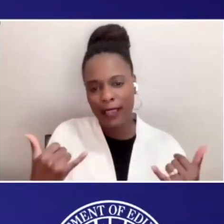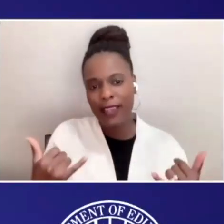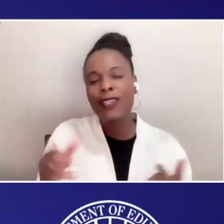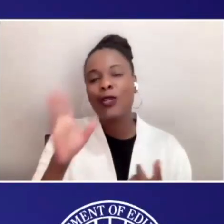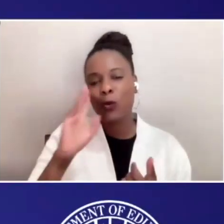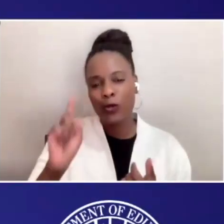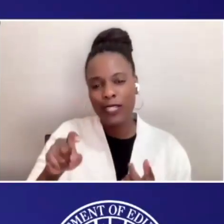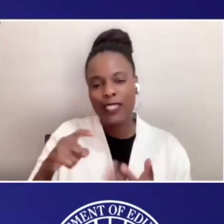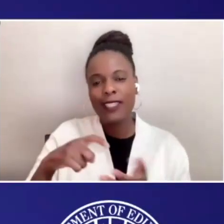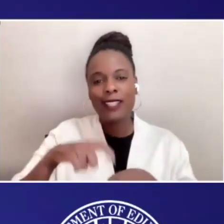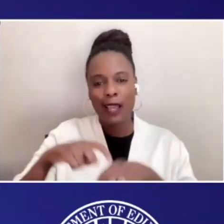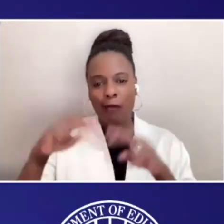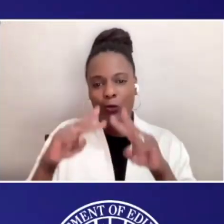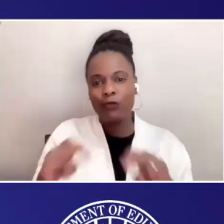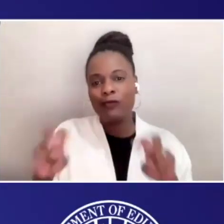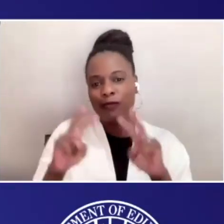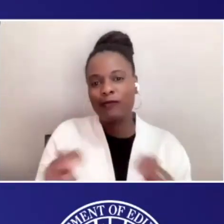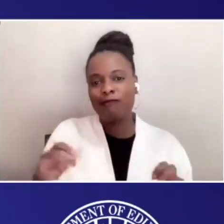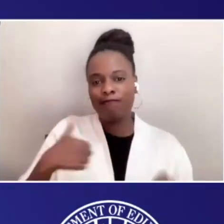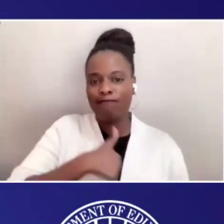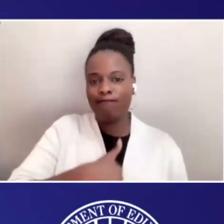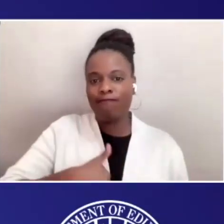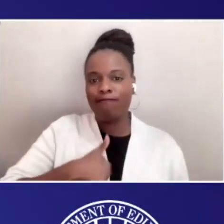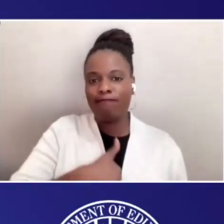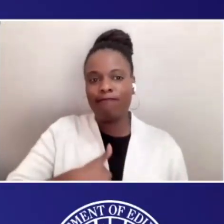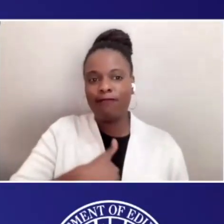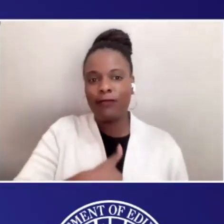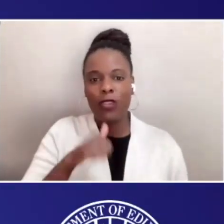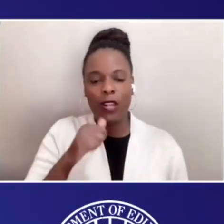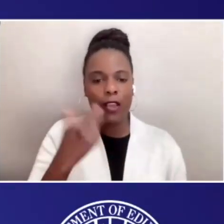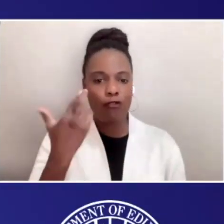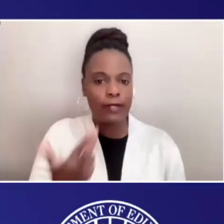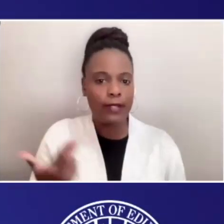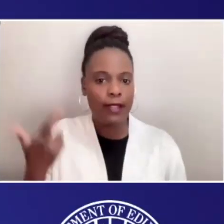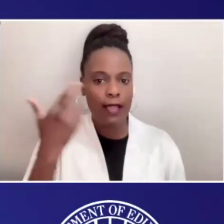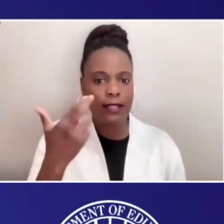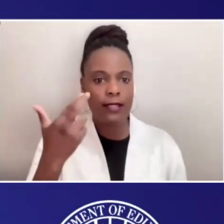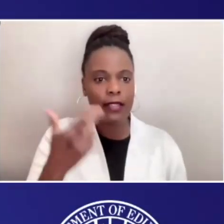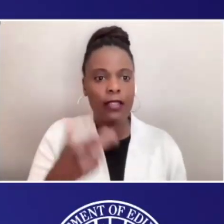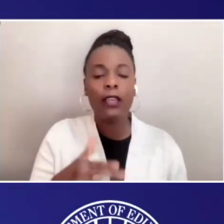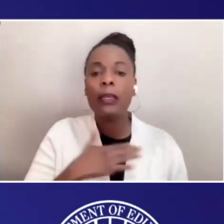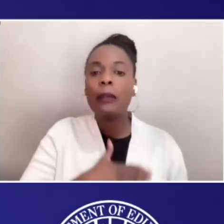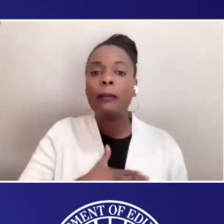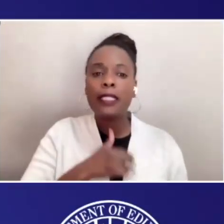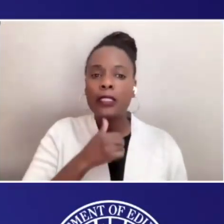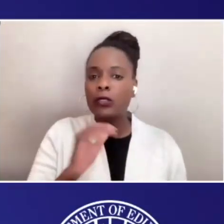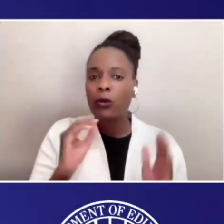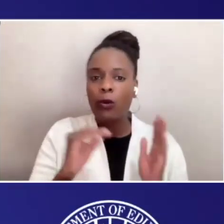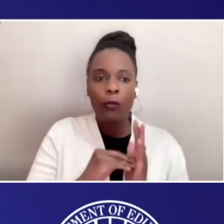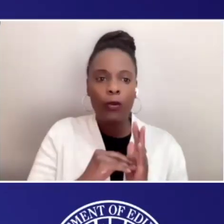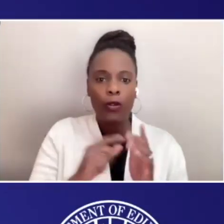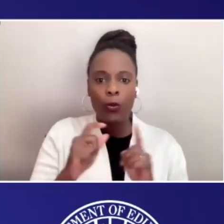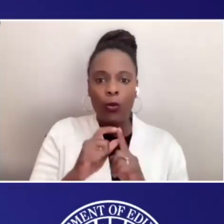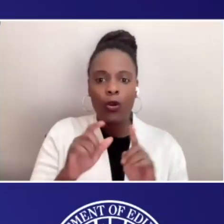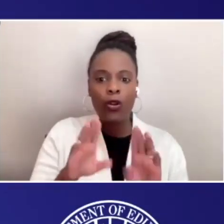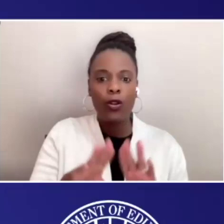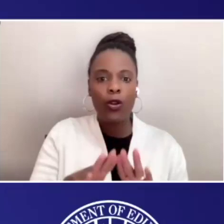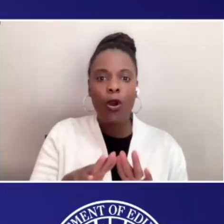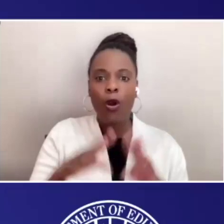this. And my apologies for not recognizing. Please do not put the word open with anything hypothetical so that I don't